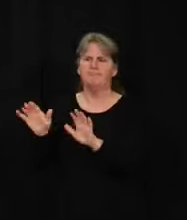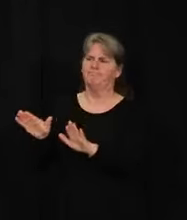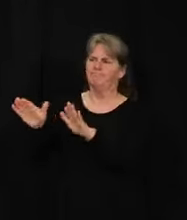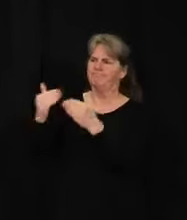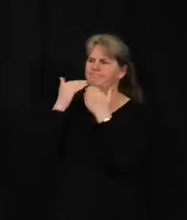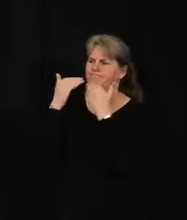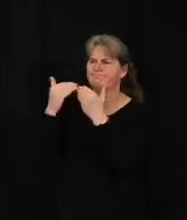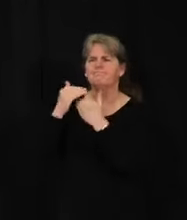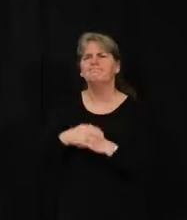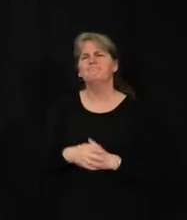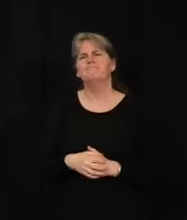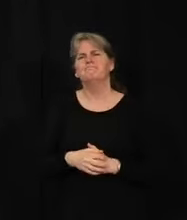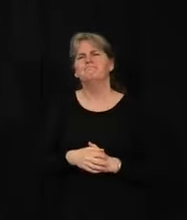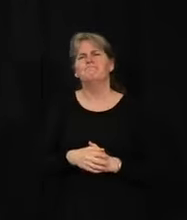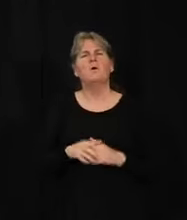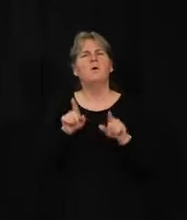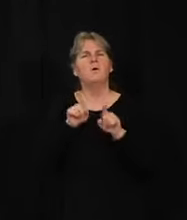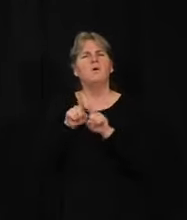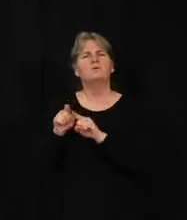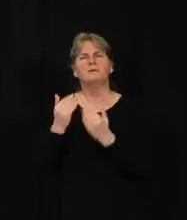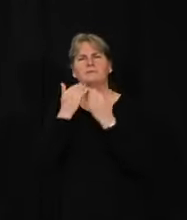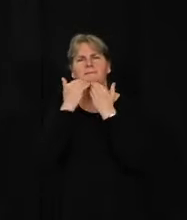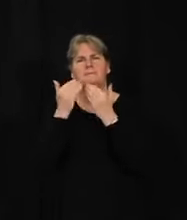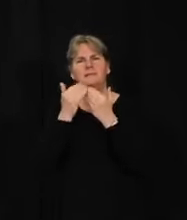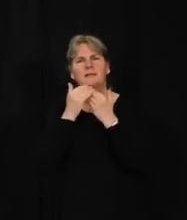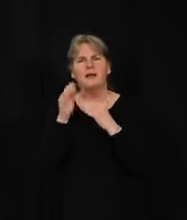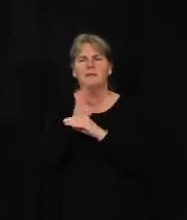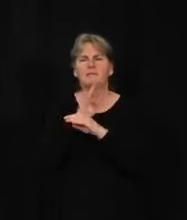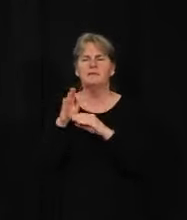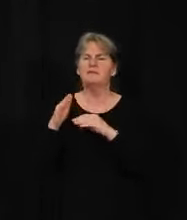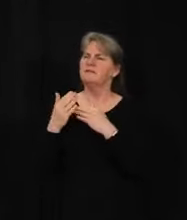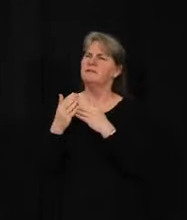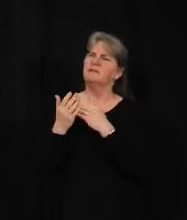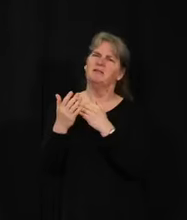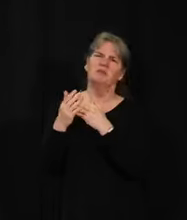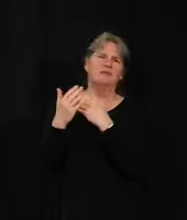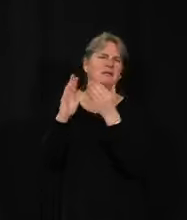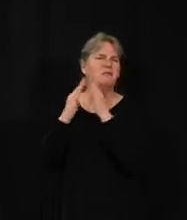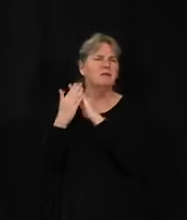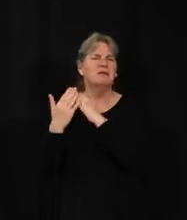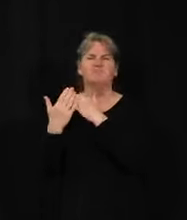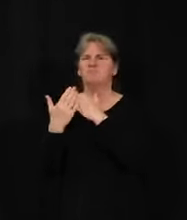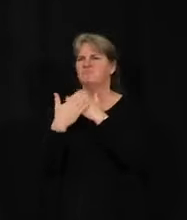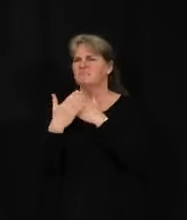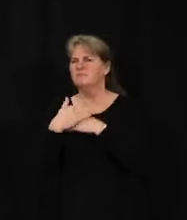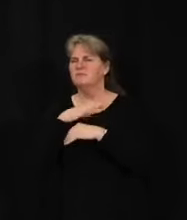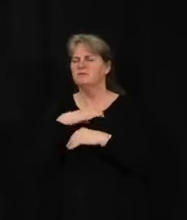you enough. I also want to thank all of the members of the business advisory Council and they are chair, Rich